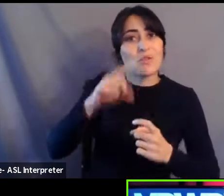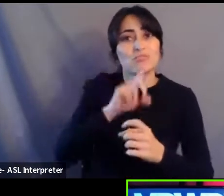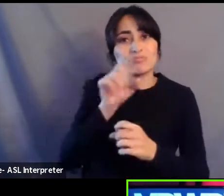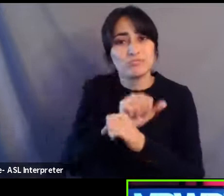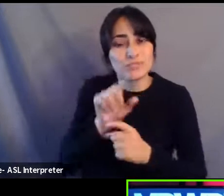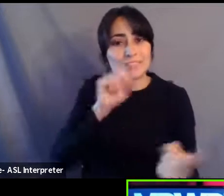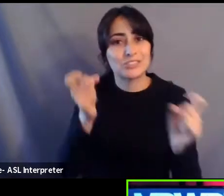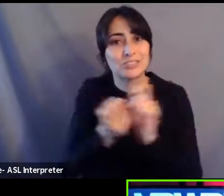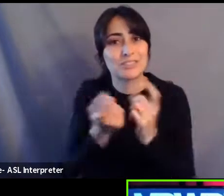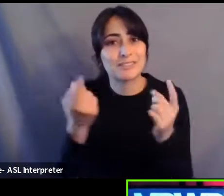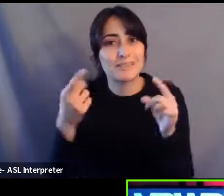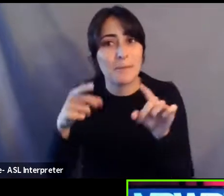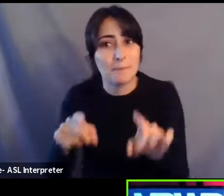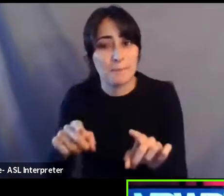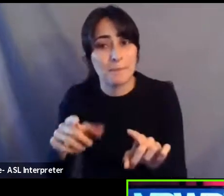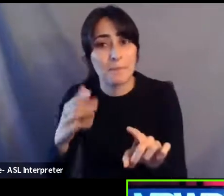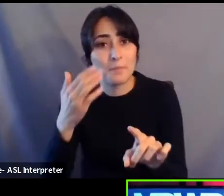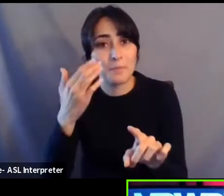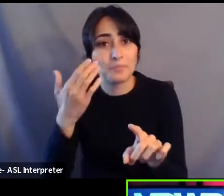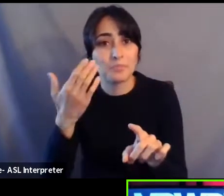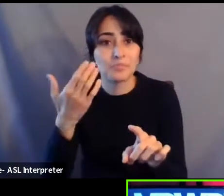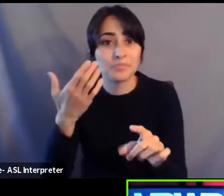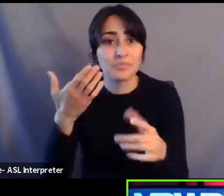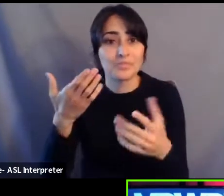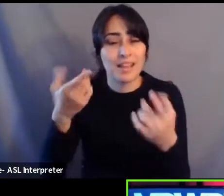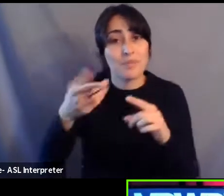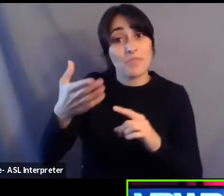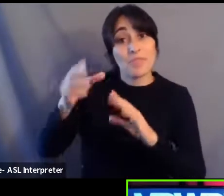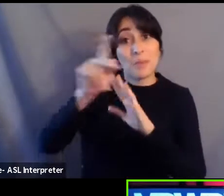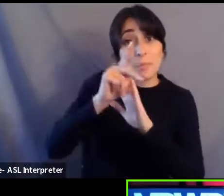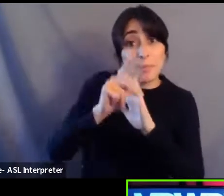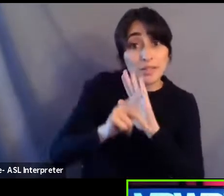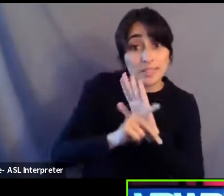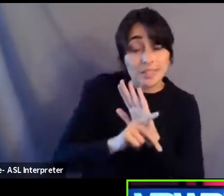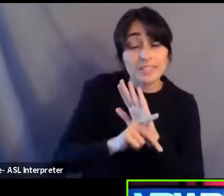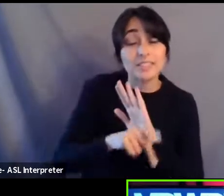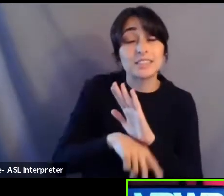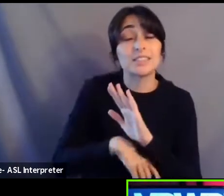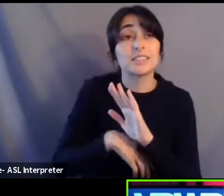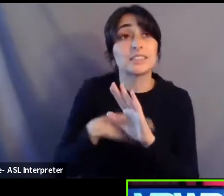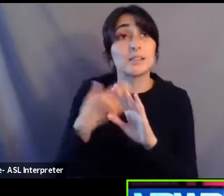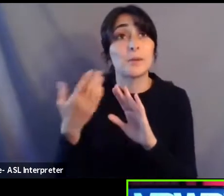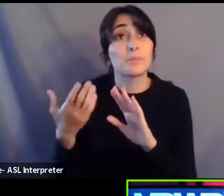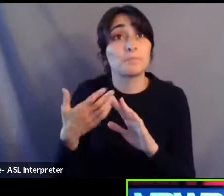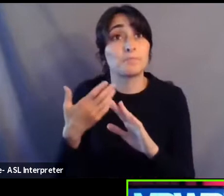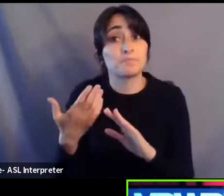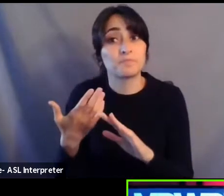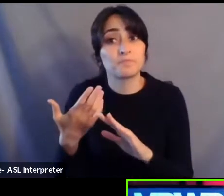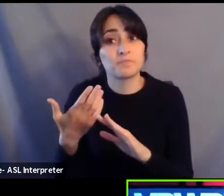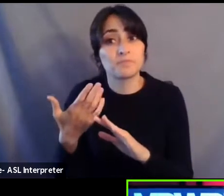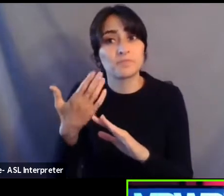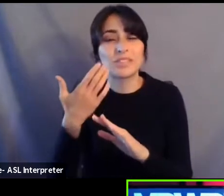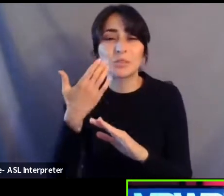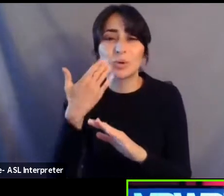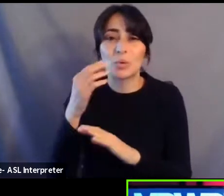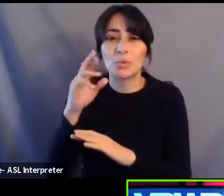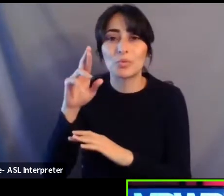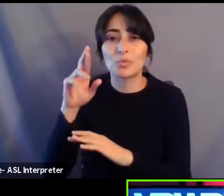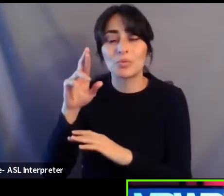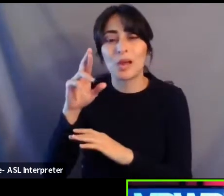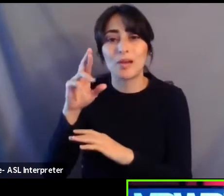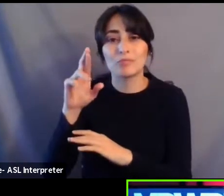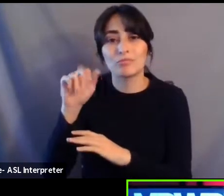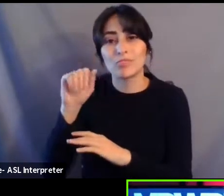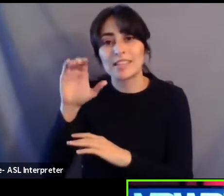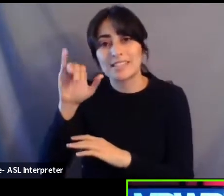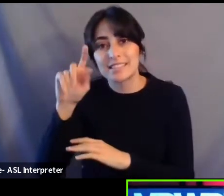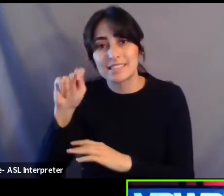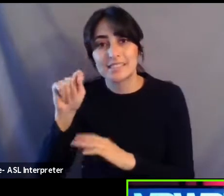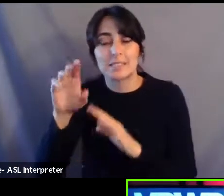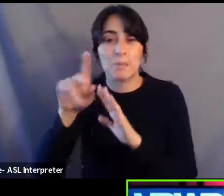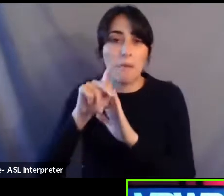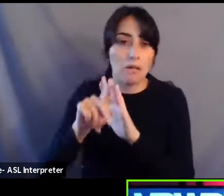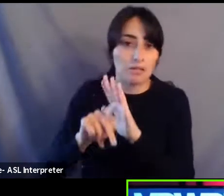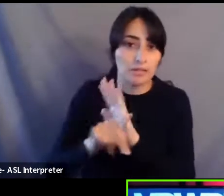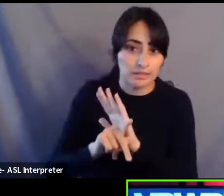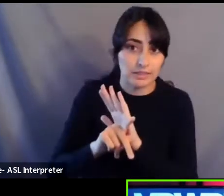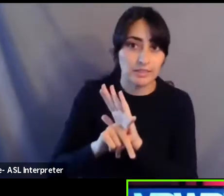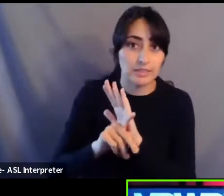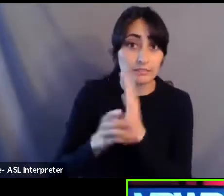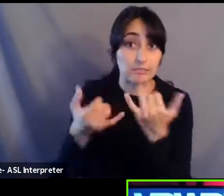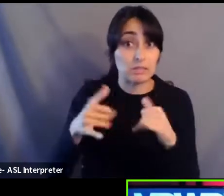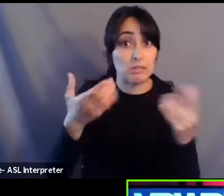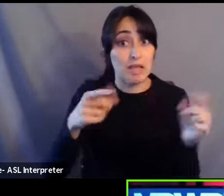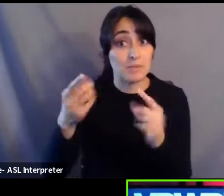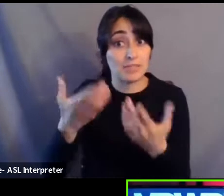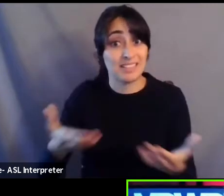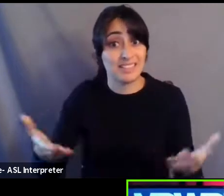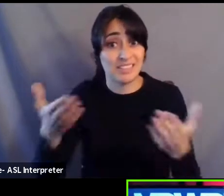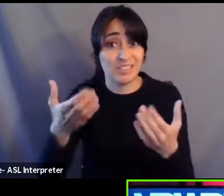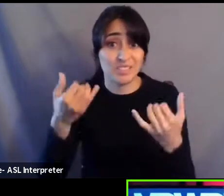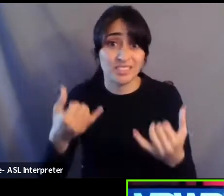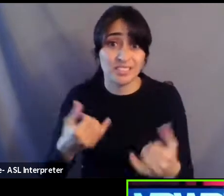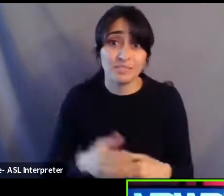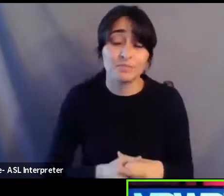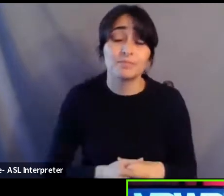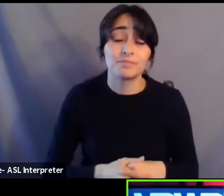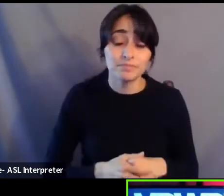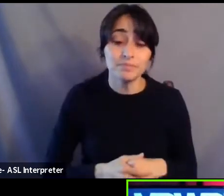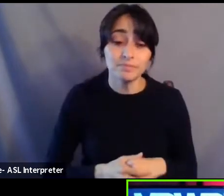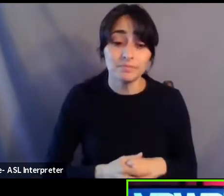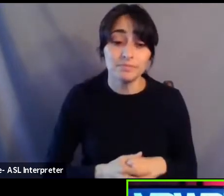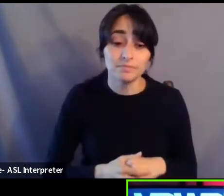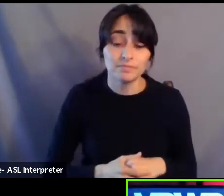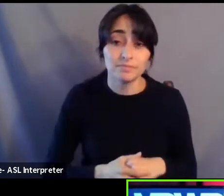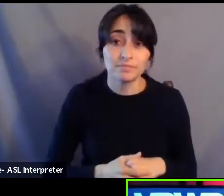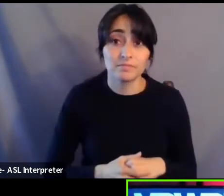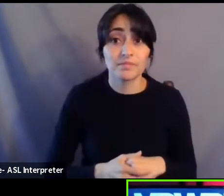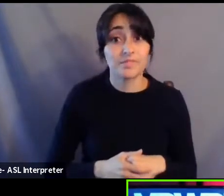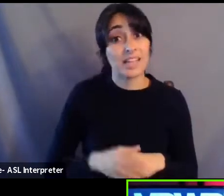in the policies. That needs to be led by people of color. We have the live experience and we have the